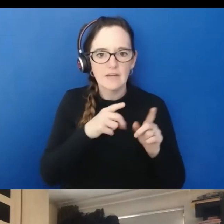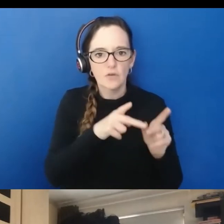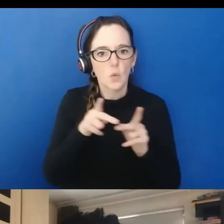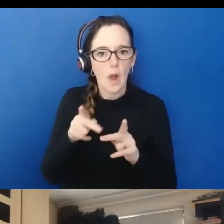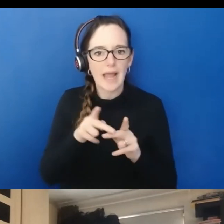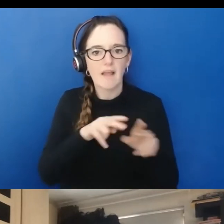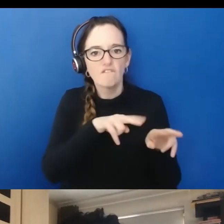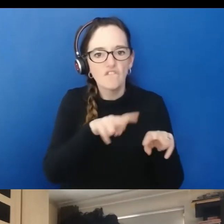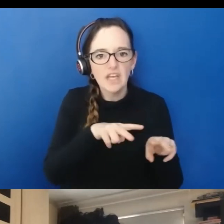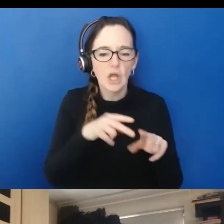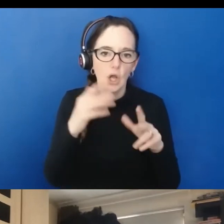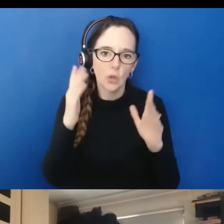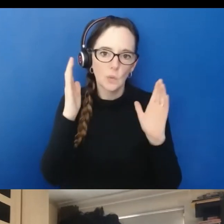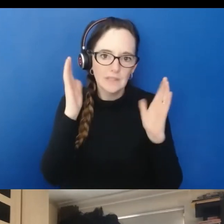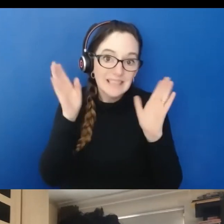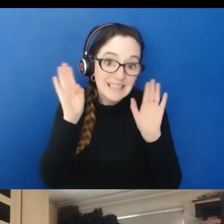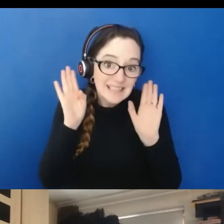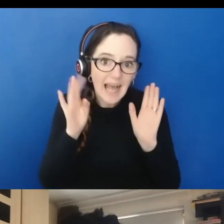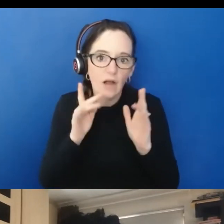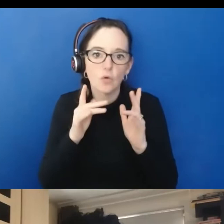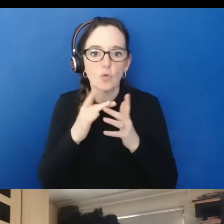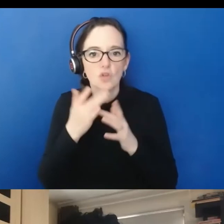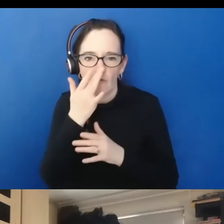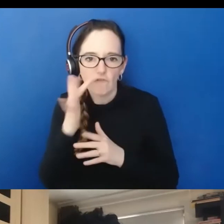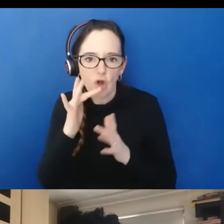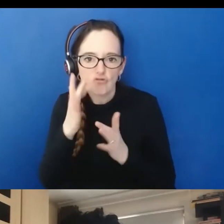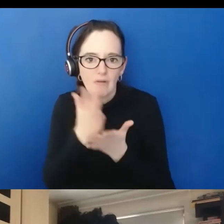like virtual reality so we could screen it through